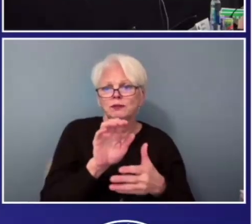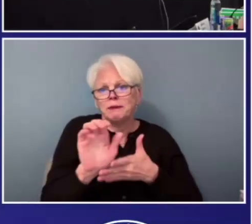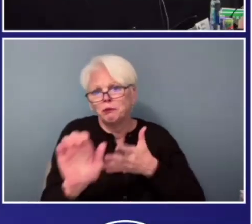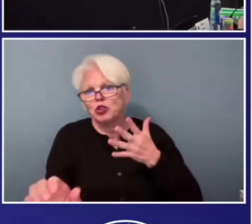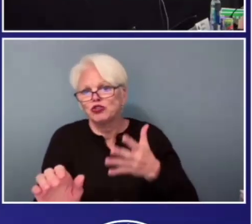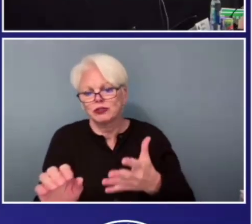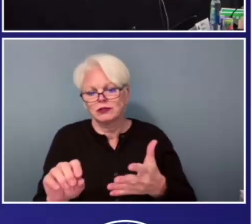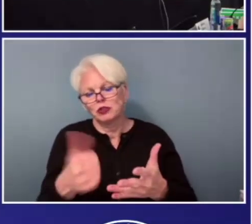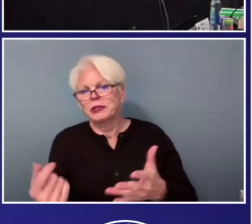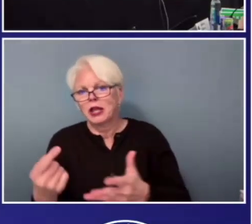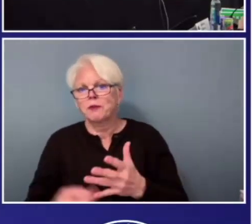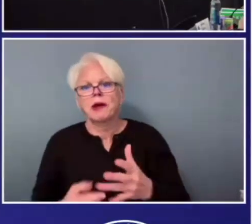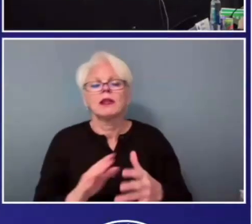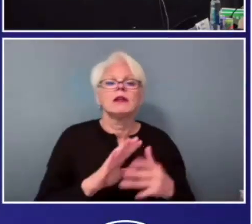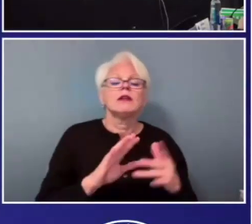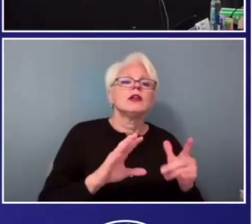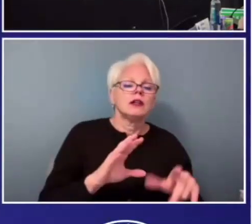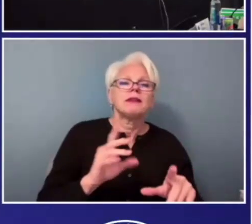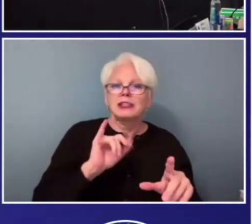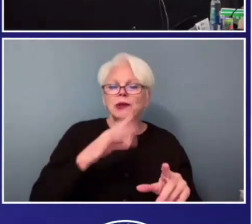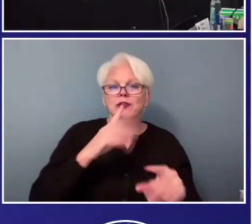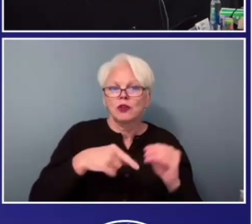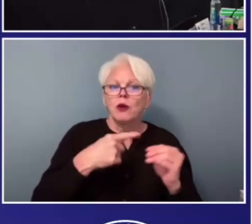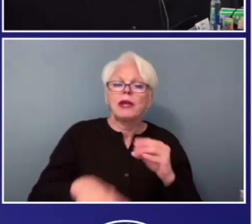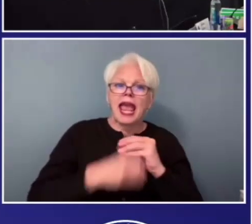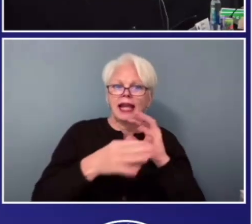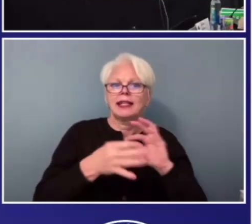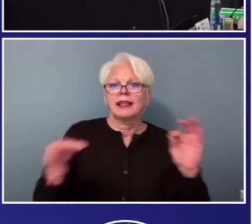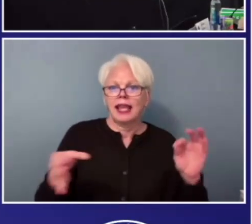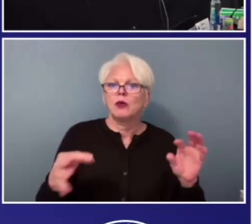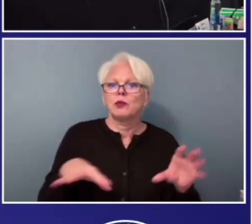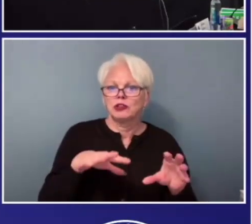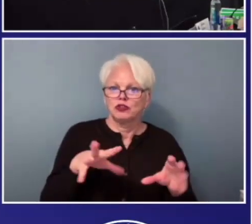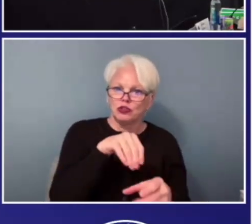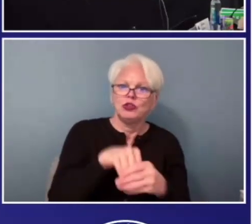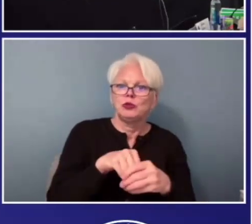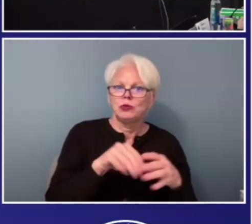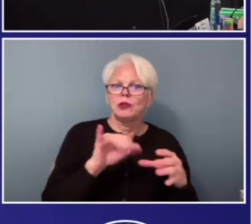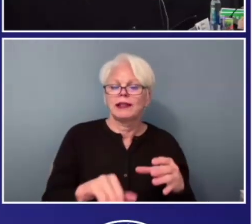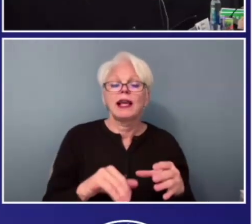talking about. We added language to account for that. So we will not say this